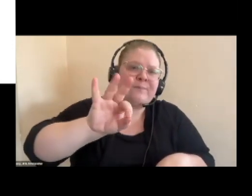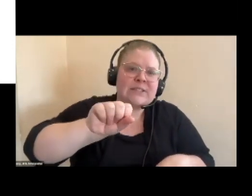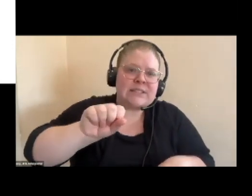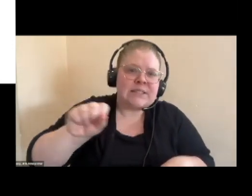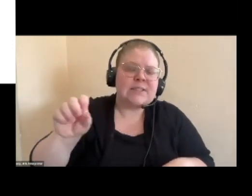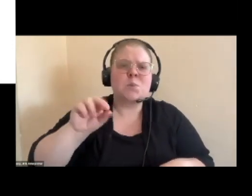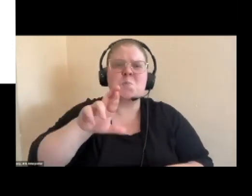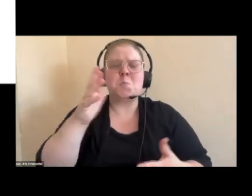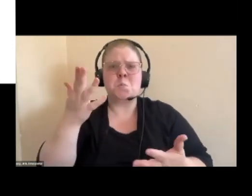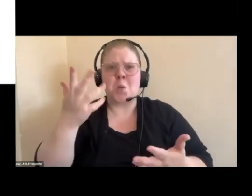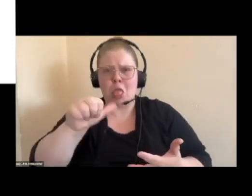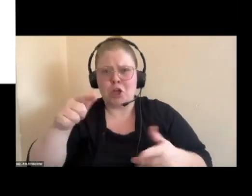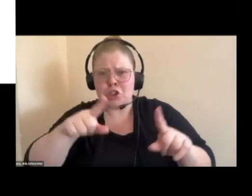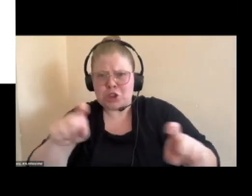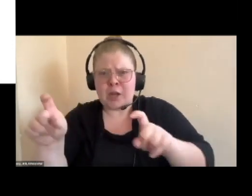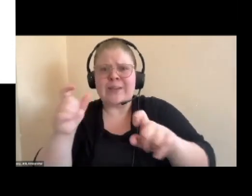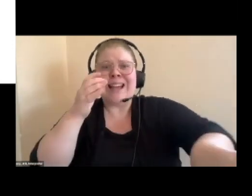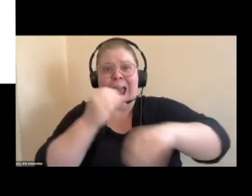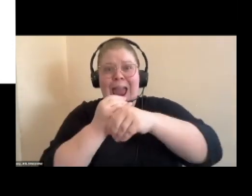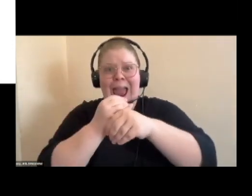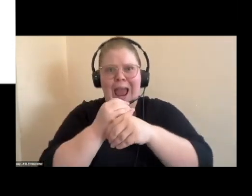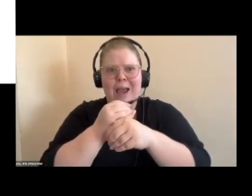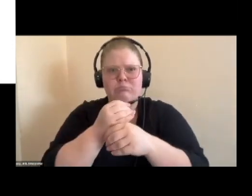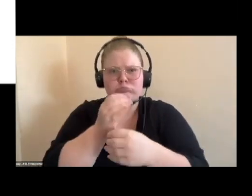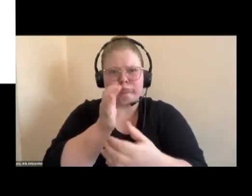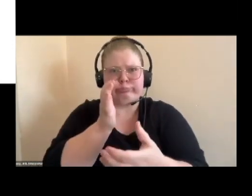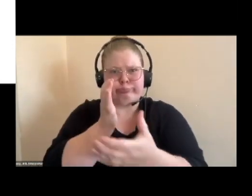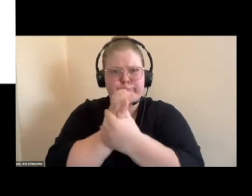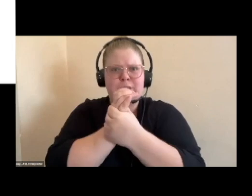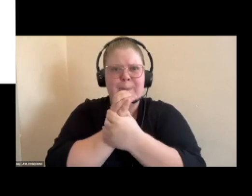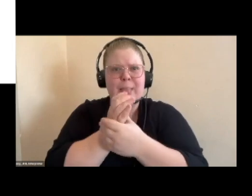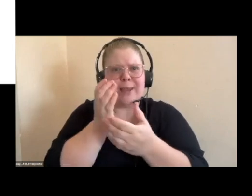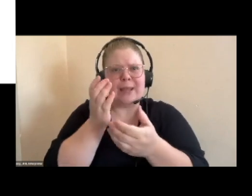really get a better sense of who in their state needs LTSS.